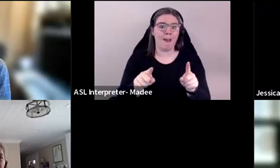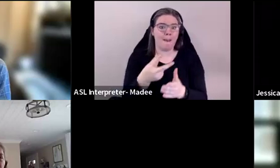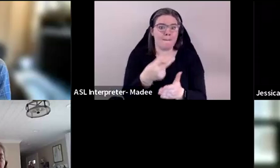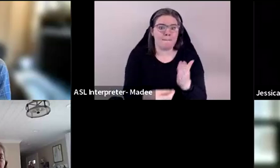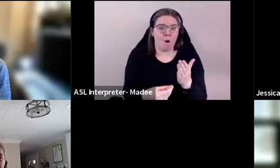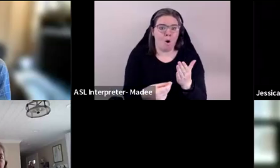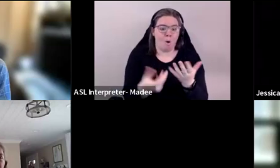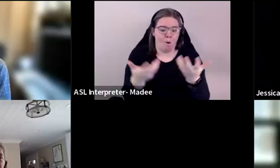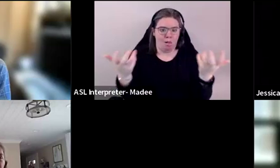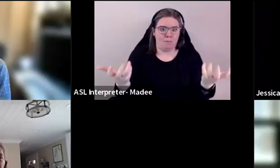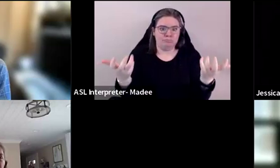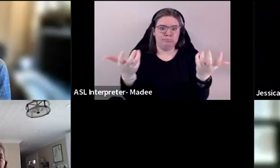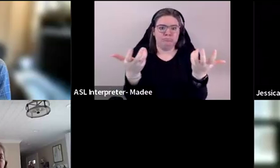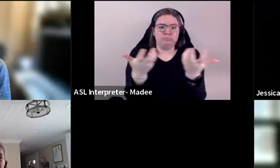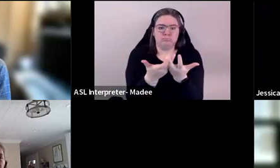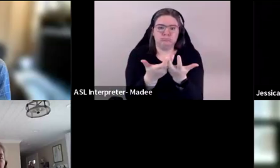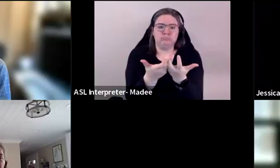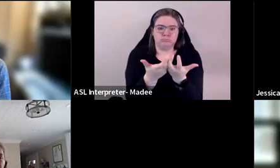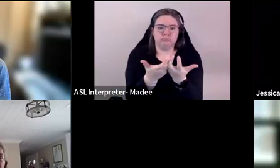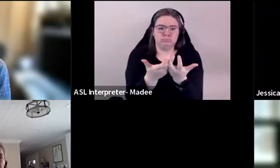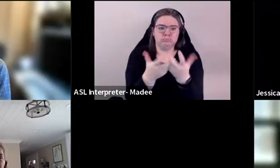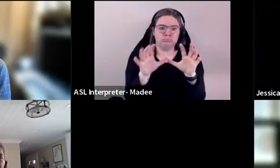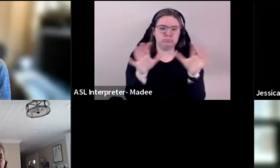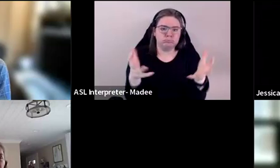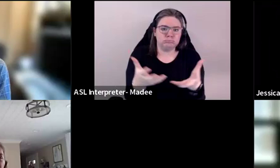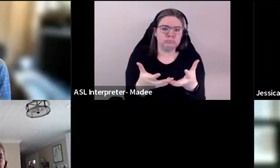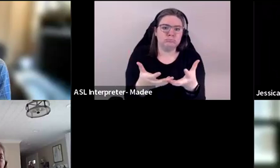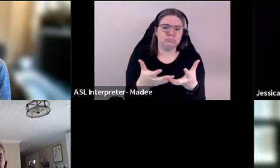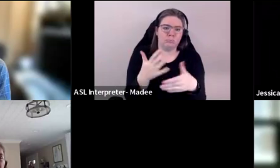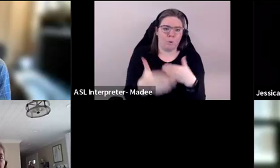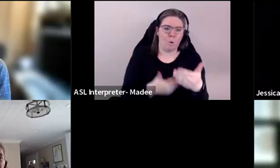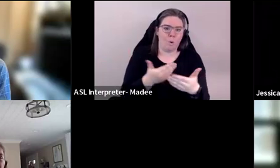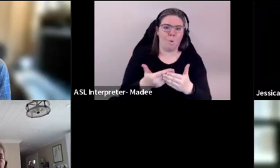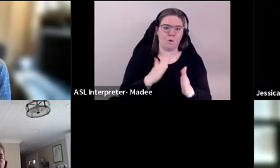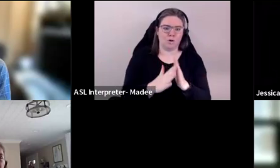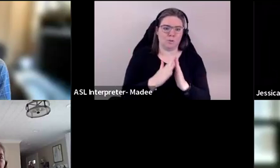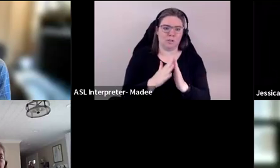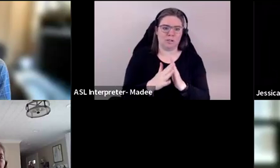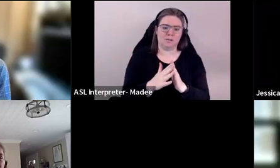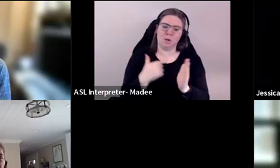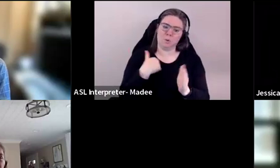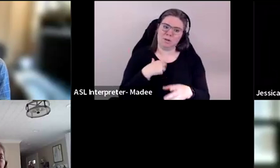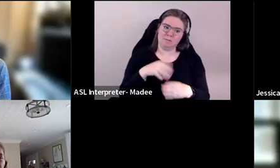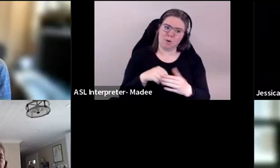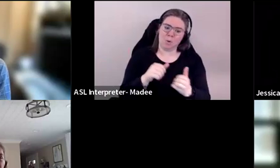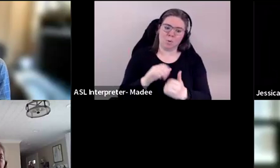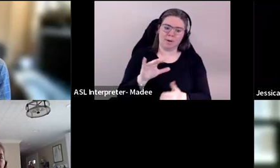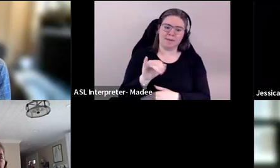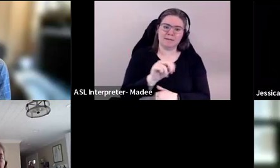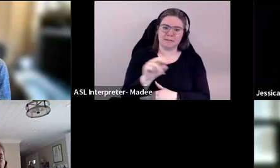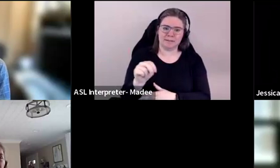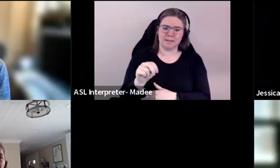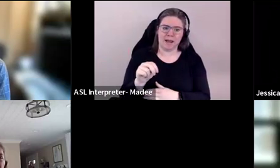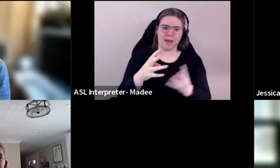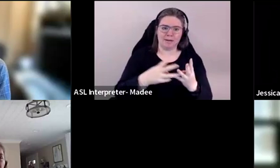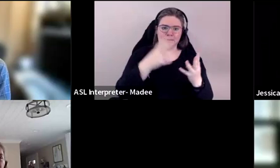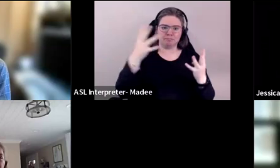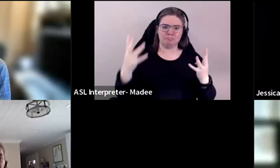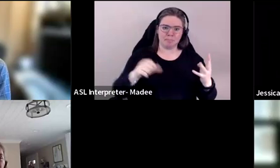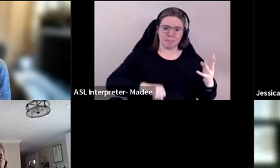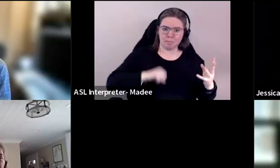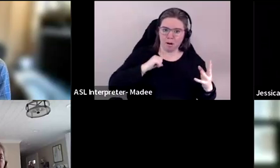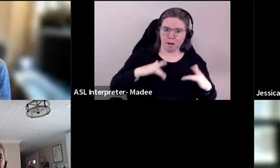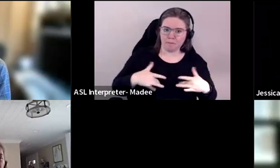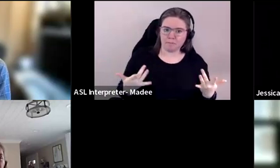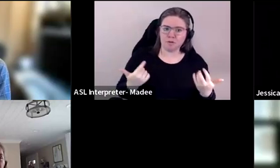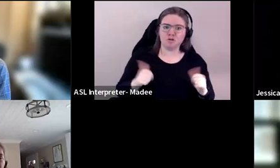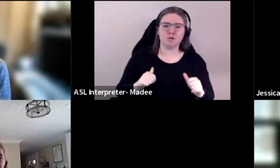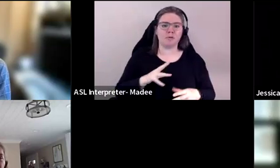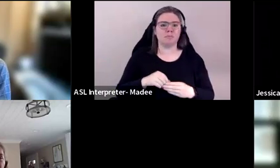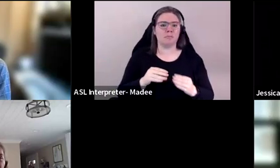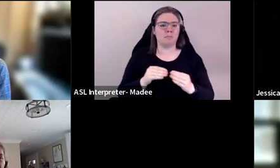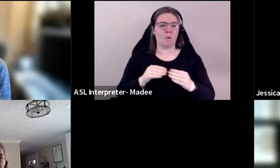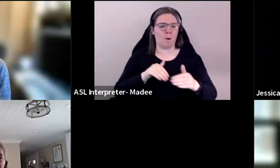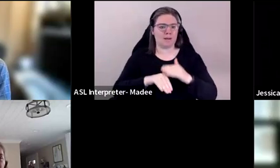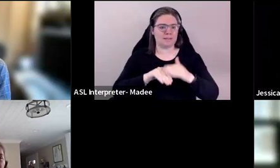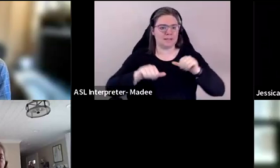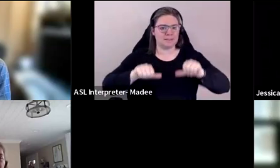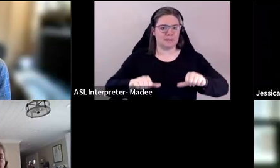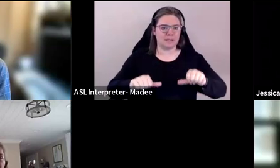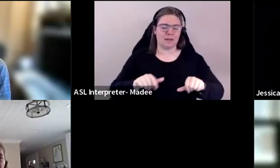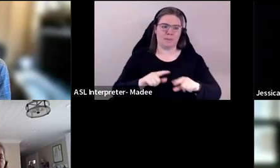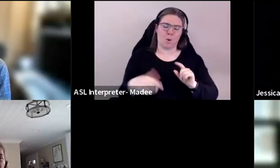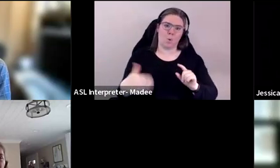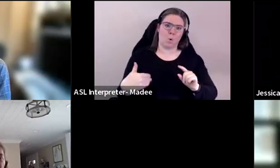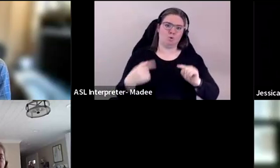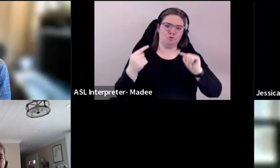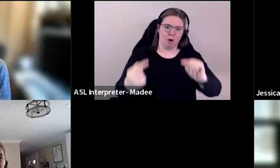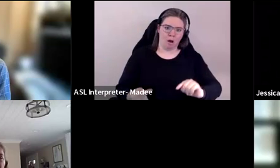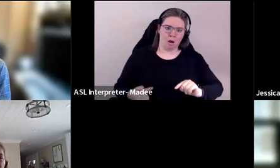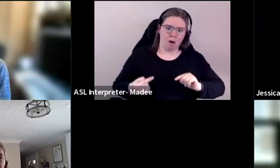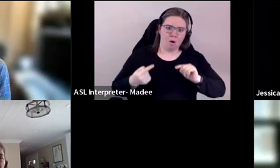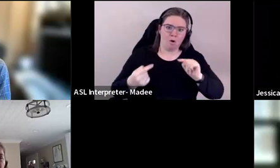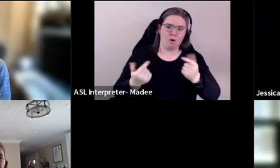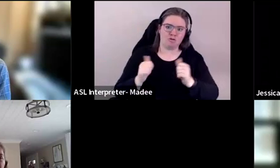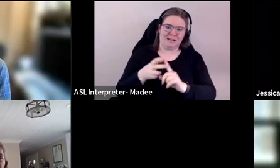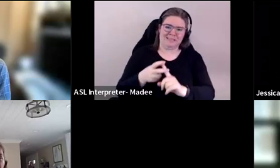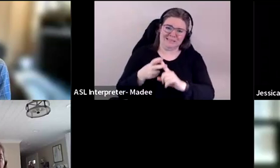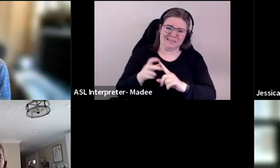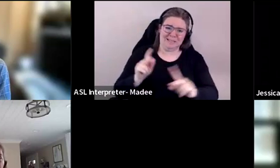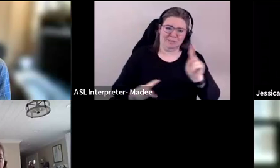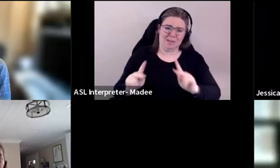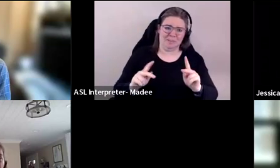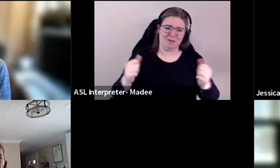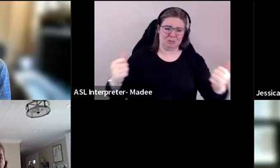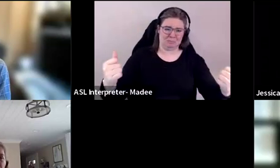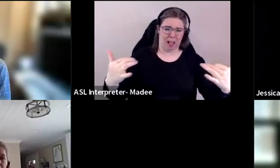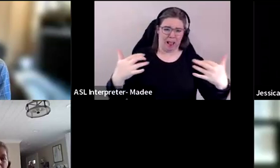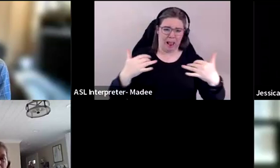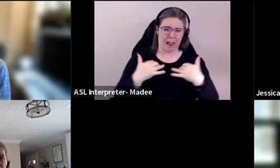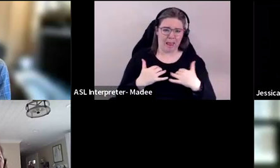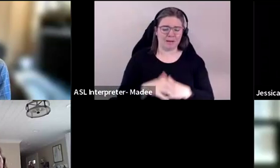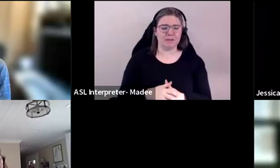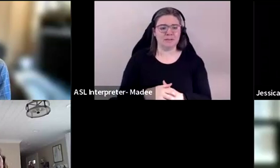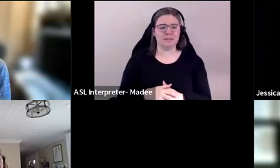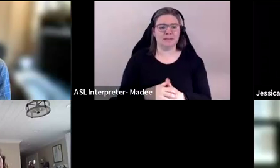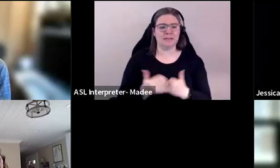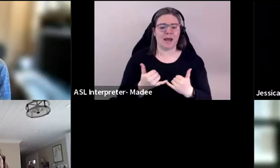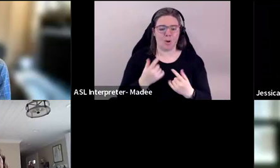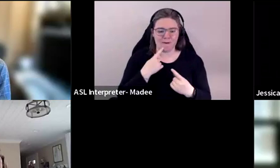Dee Henry they/she Independence Alliance: and we were able to do a lot of advocacy work intern with Cincinnati pride which has happened this past weekend incorporating a lot more accessibility features. But we definitely struggle with, you know, getting people to come to the meetings. We're finally just starting to get more consistent. Attend, you know. Attendees